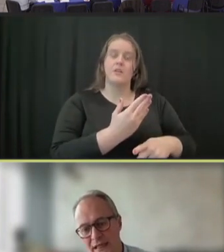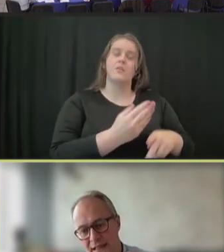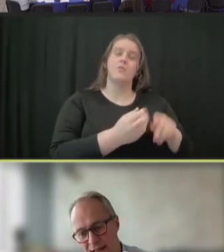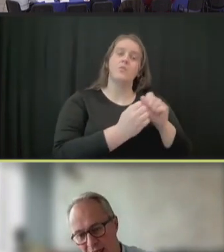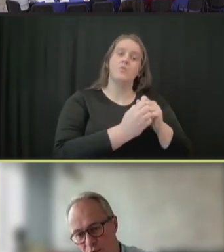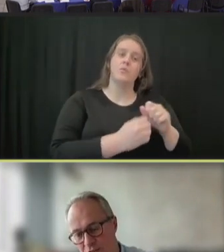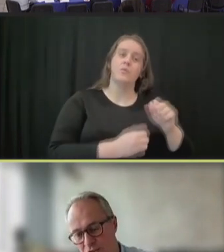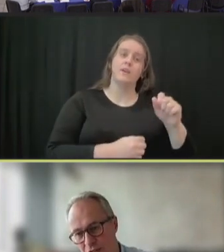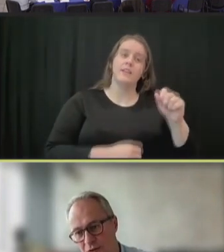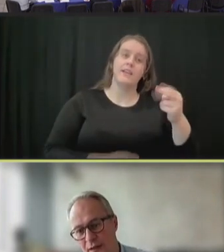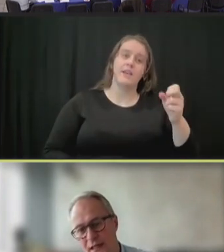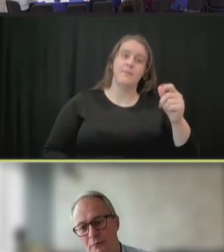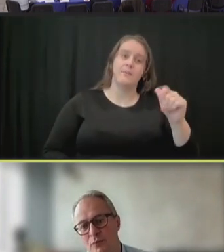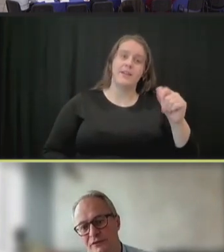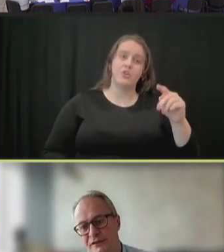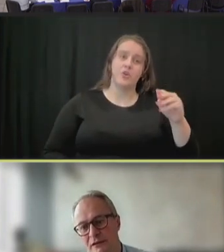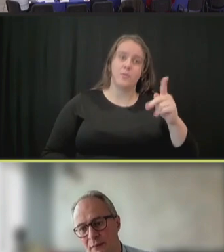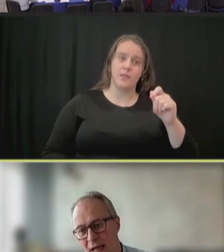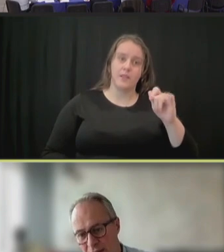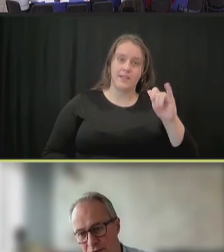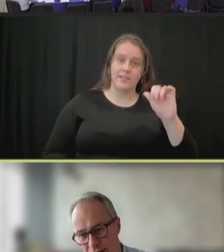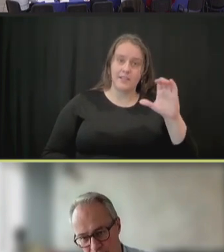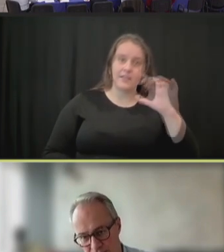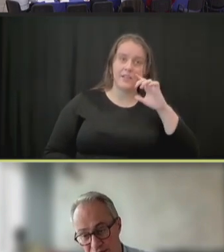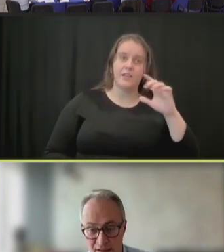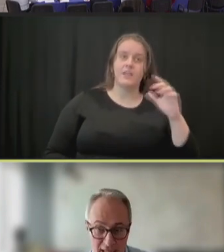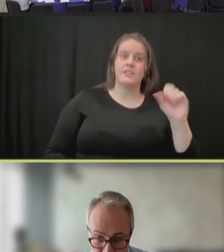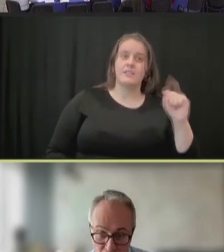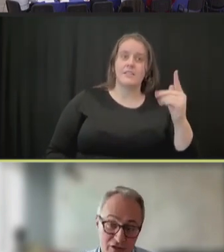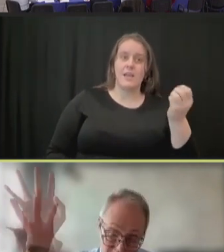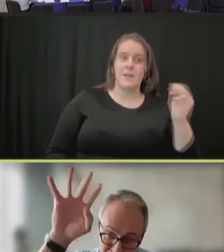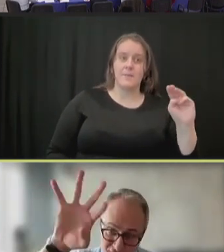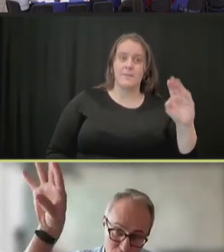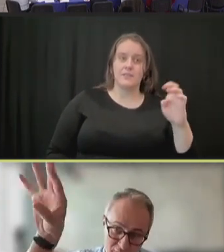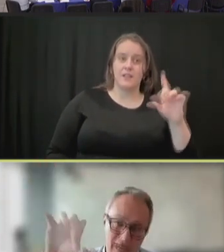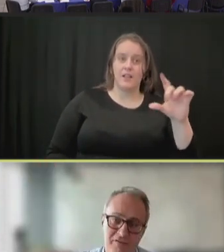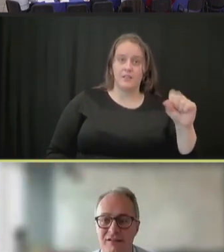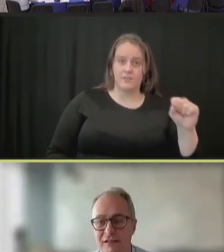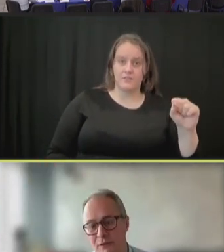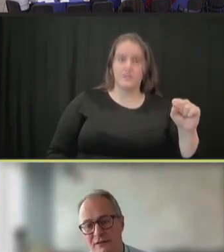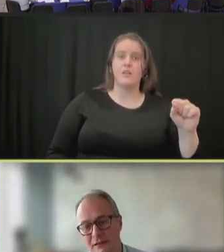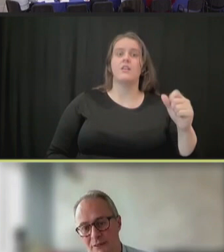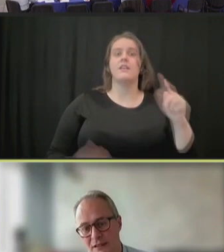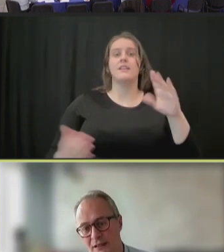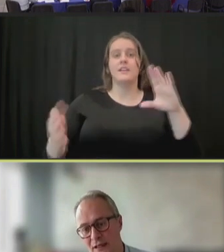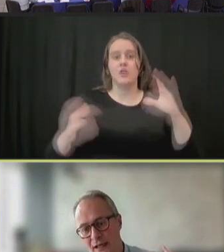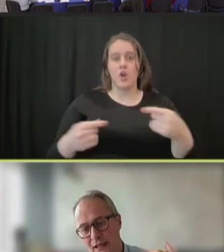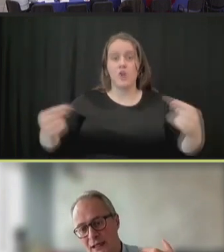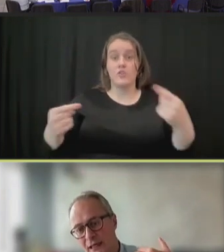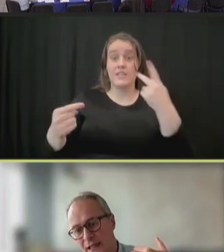that now we generate a monocyte macrophages, in contrast to what we have seen with TB,